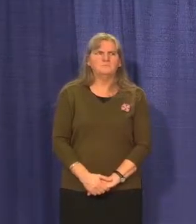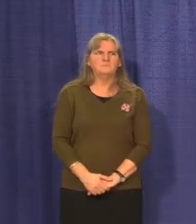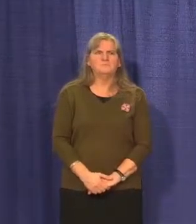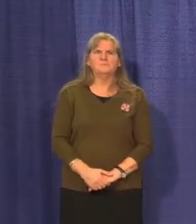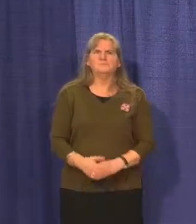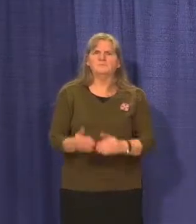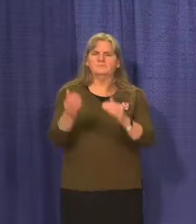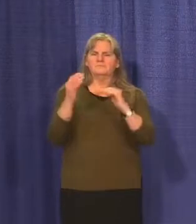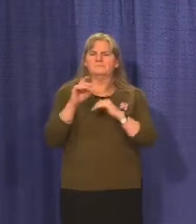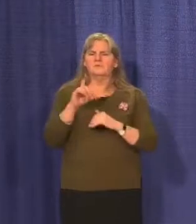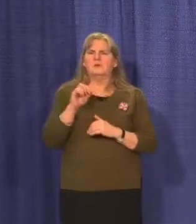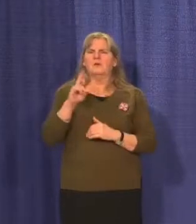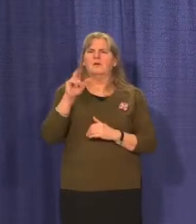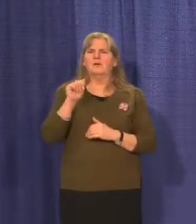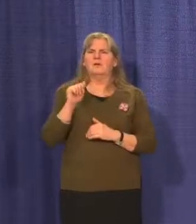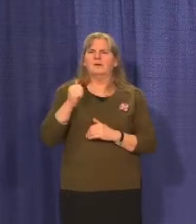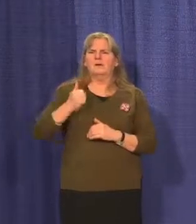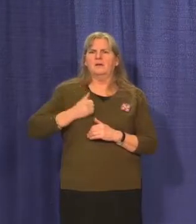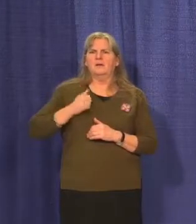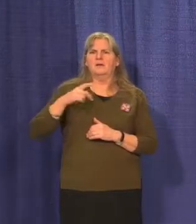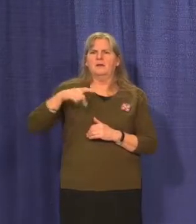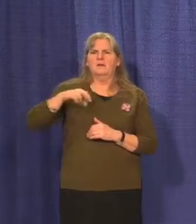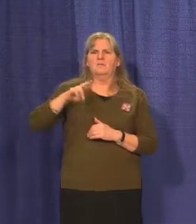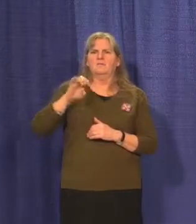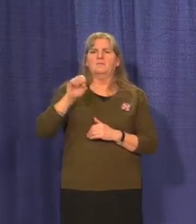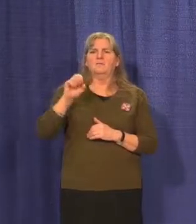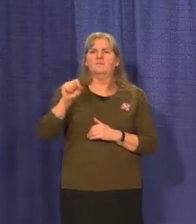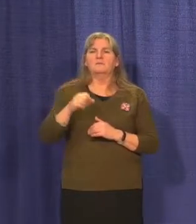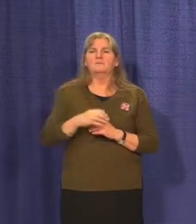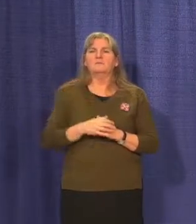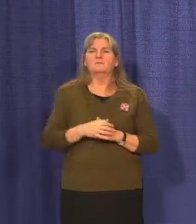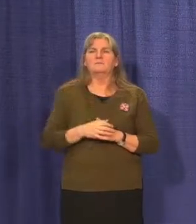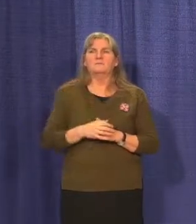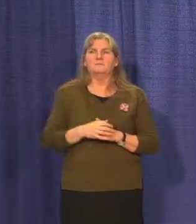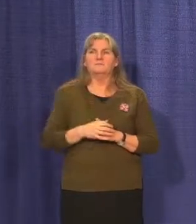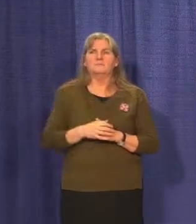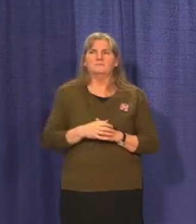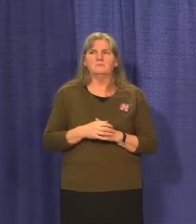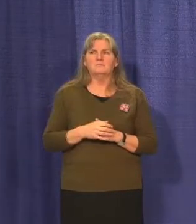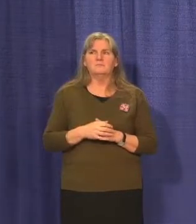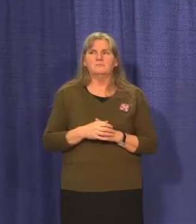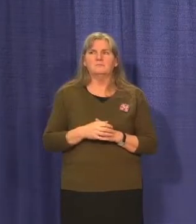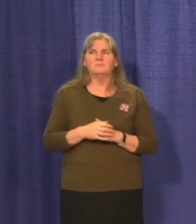Pat: And we will move to Laura, Canadian press.